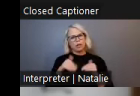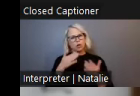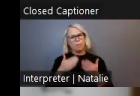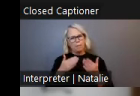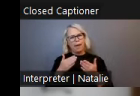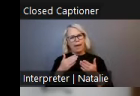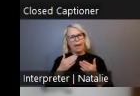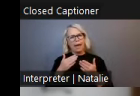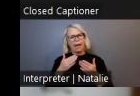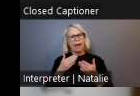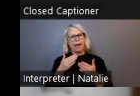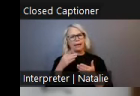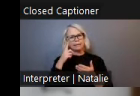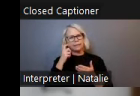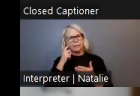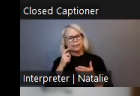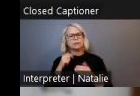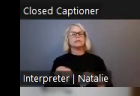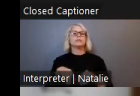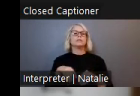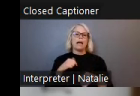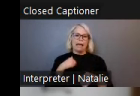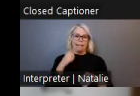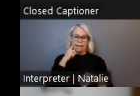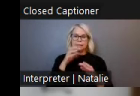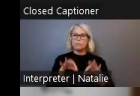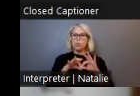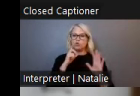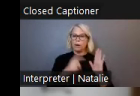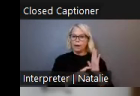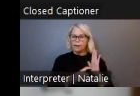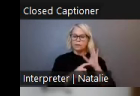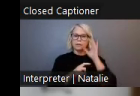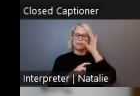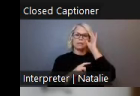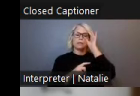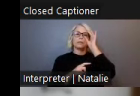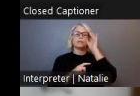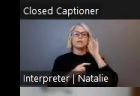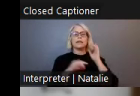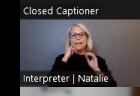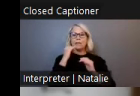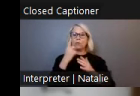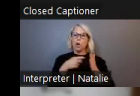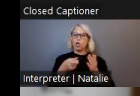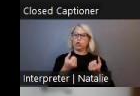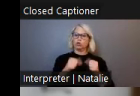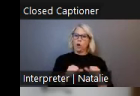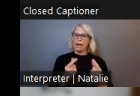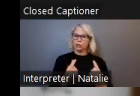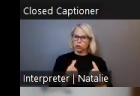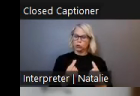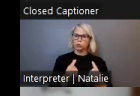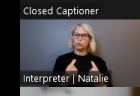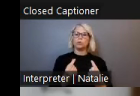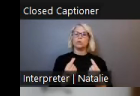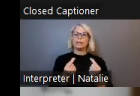I think it is important to recognize that if what you were trying to do is promote local